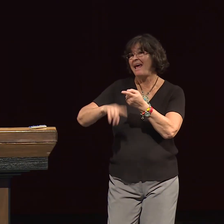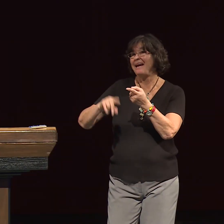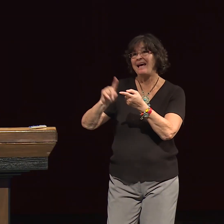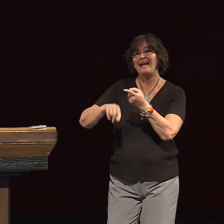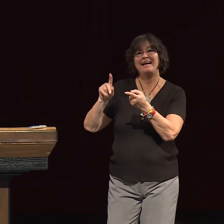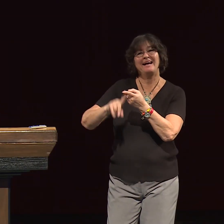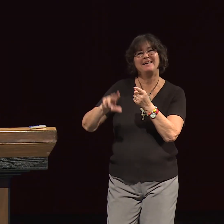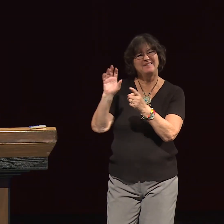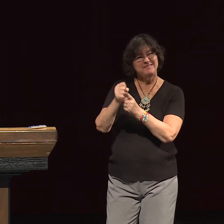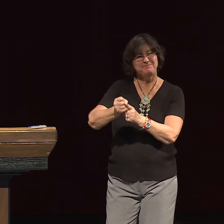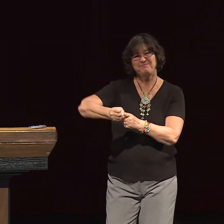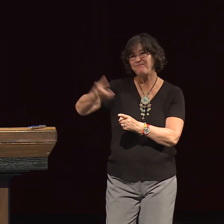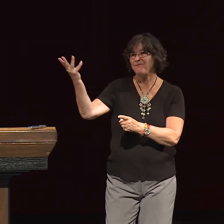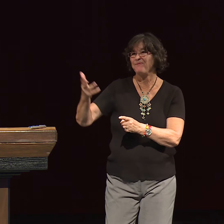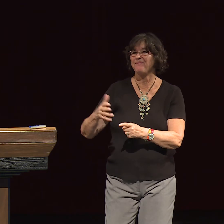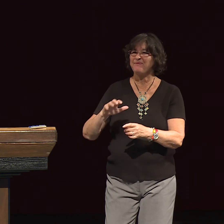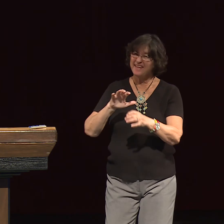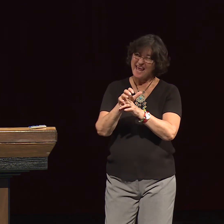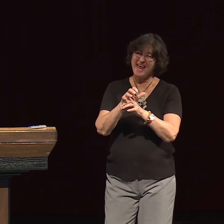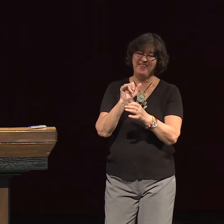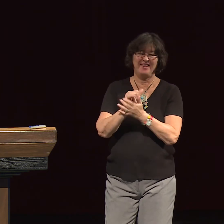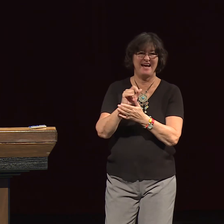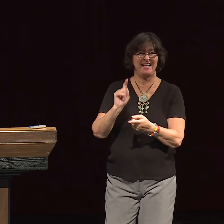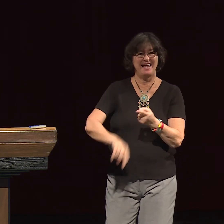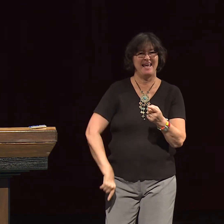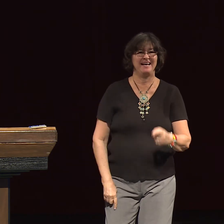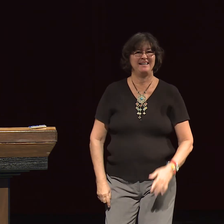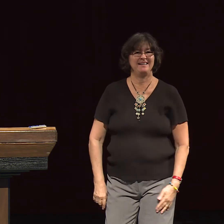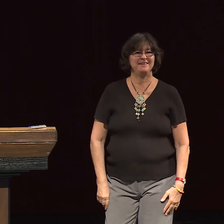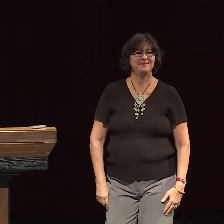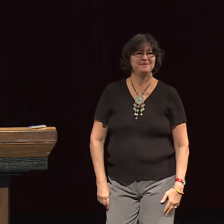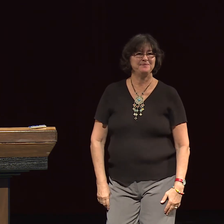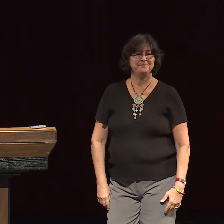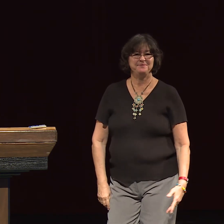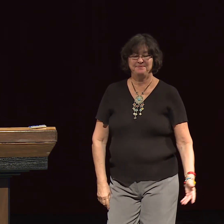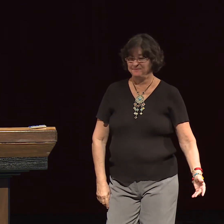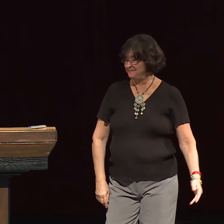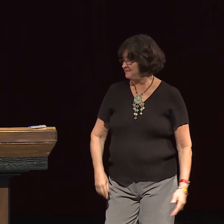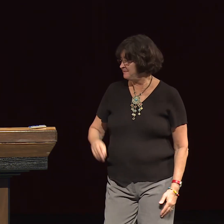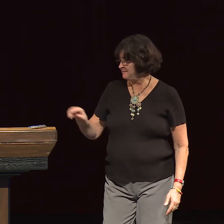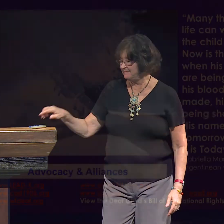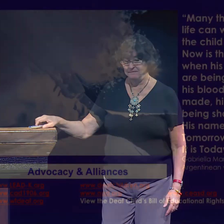Often we see that deaf can't, and we want to prove that deaf can.